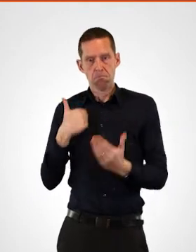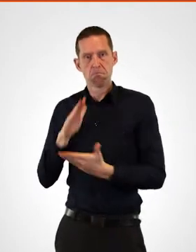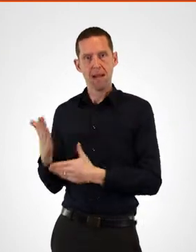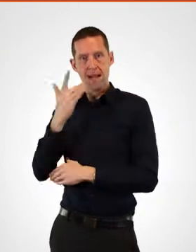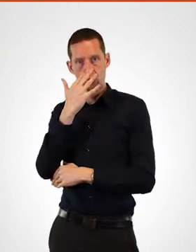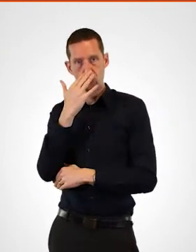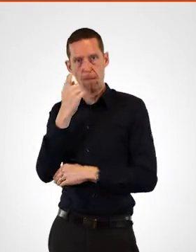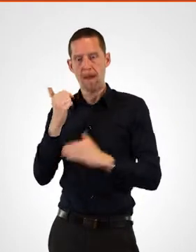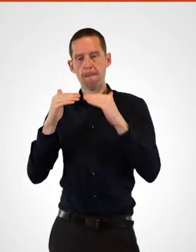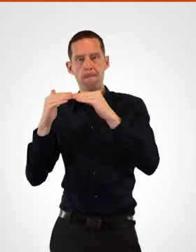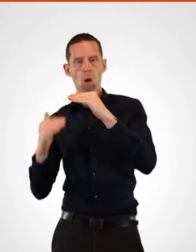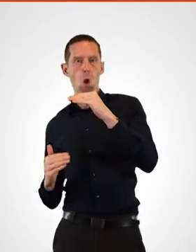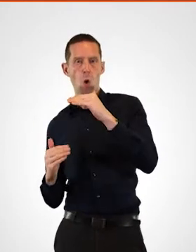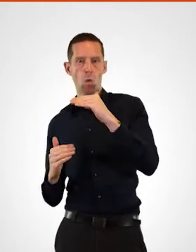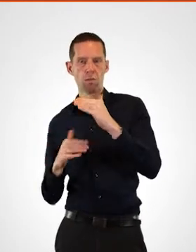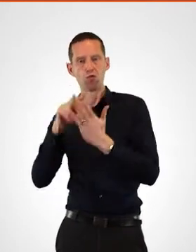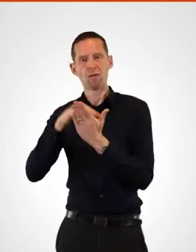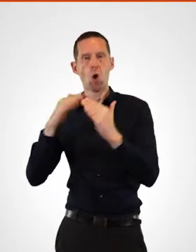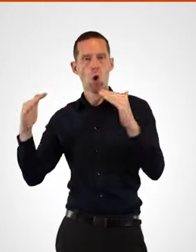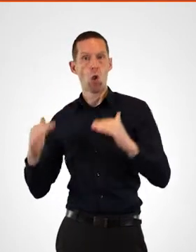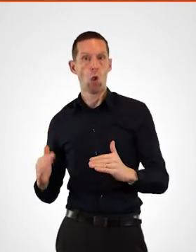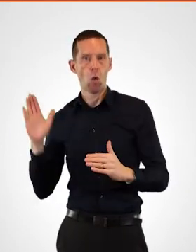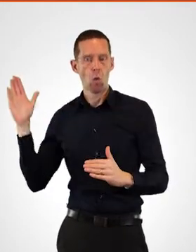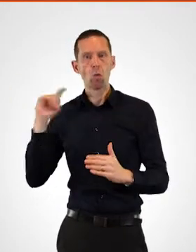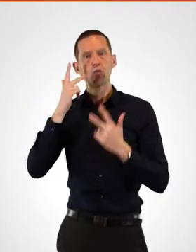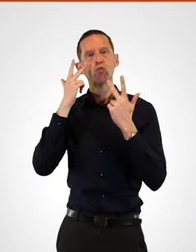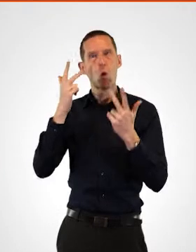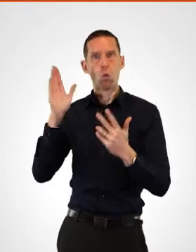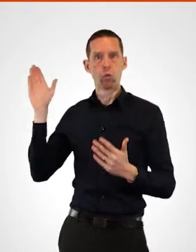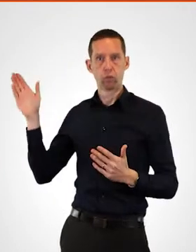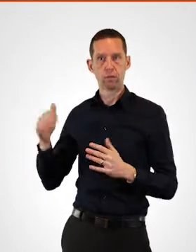and if you're below it means that you're reading at a lower level. So let me show you what we found.